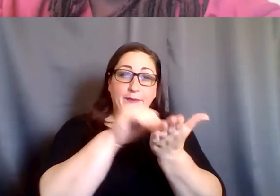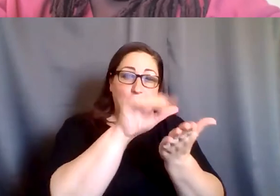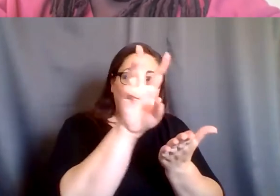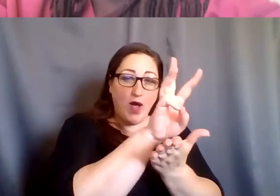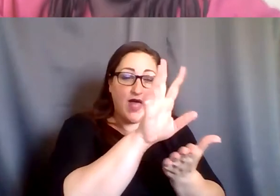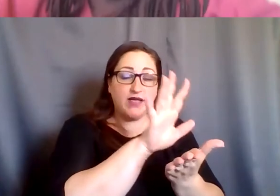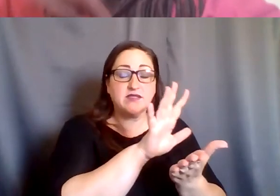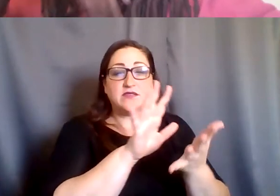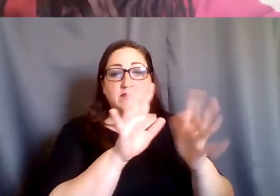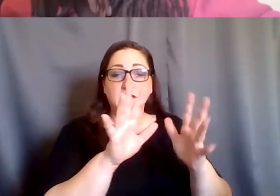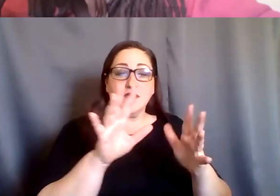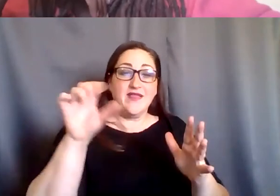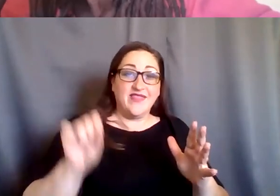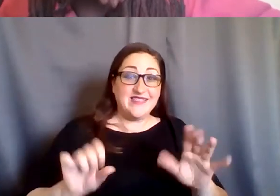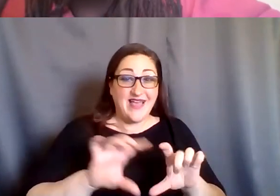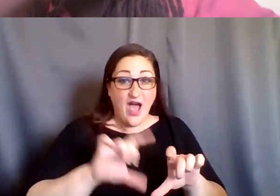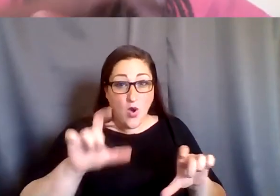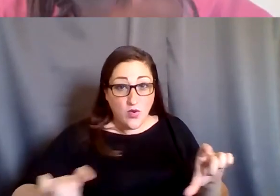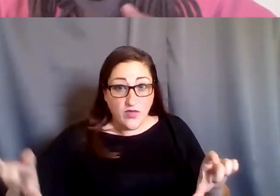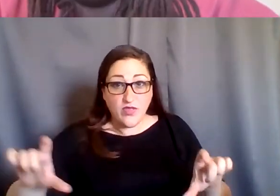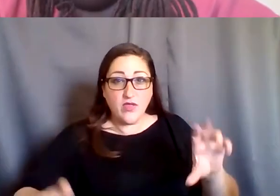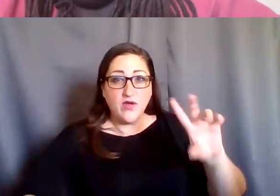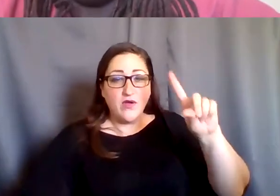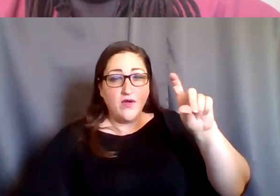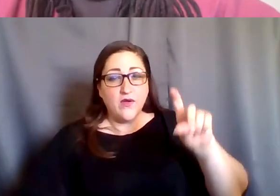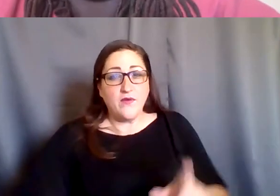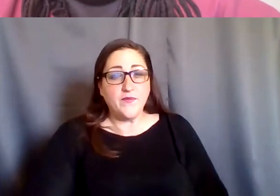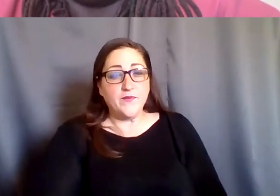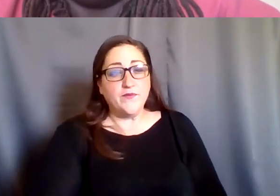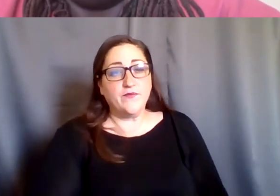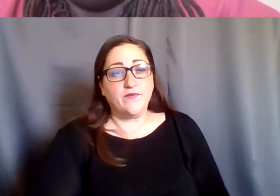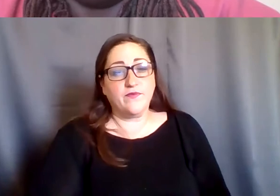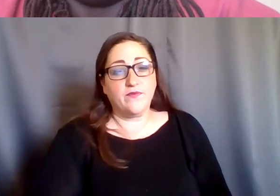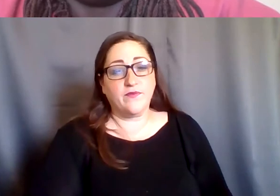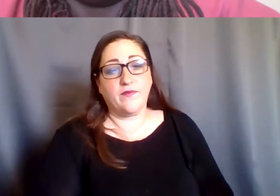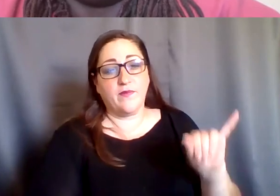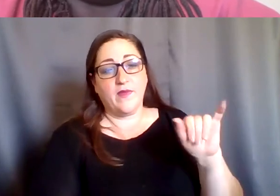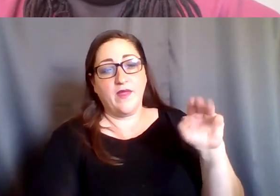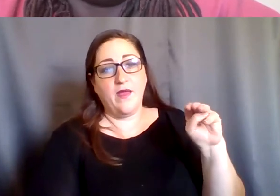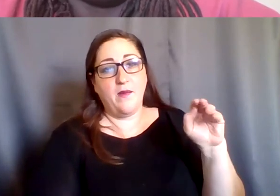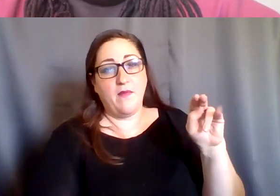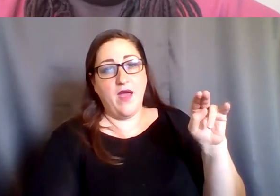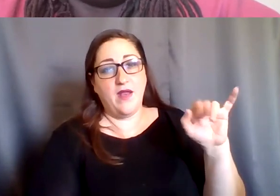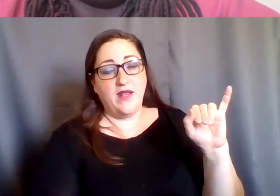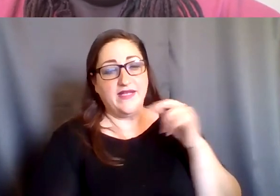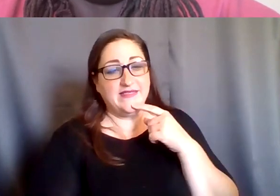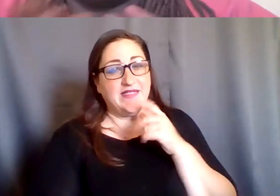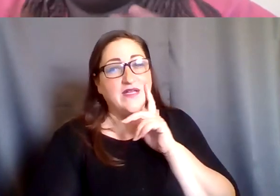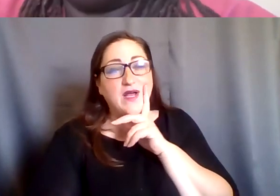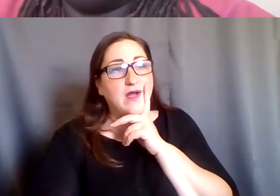I feel like we have this very messed up—this notion